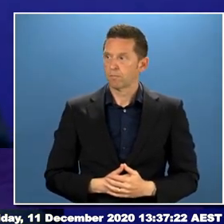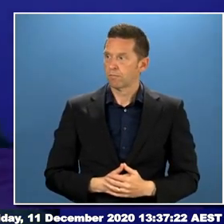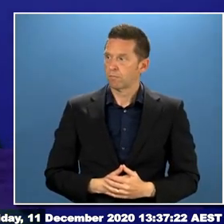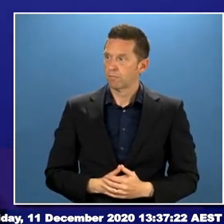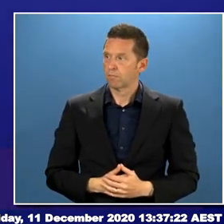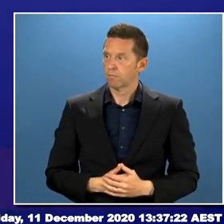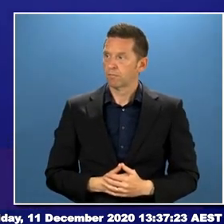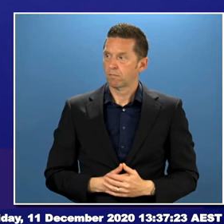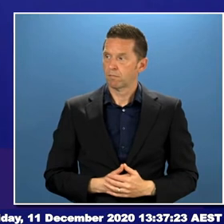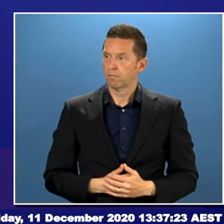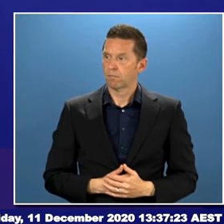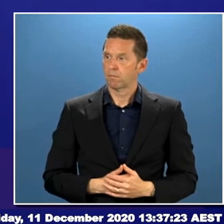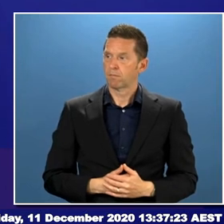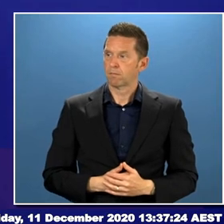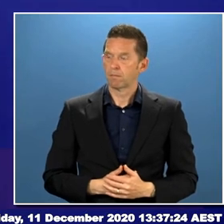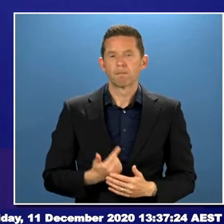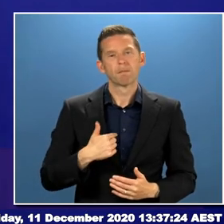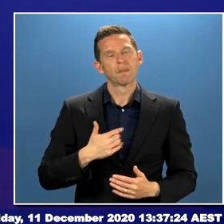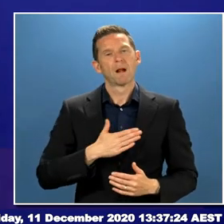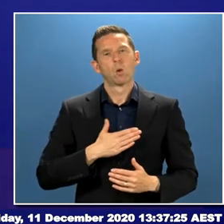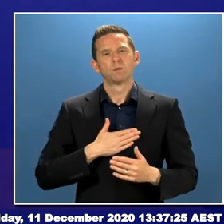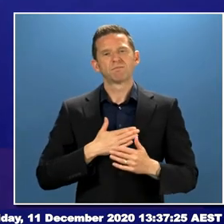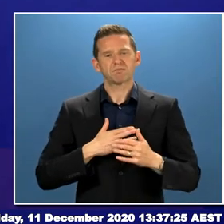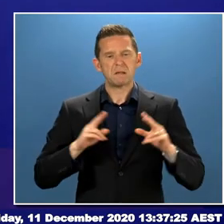I would like to make some brief closing remarks.